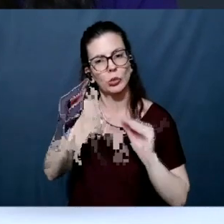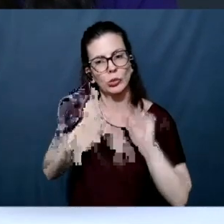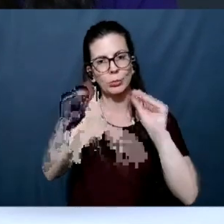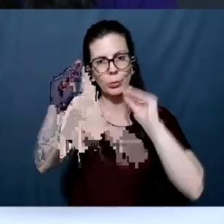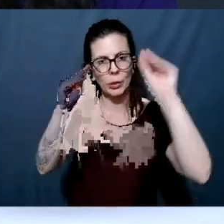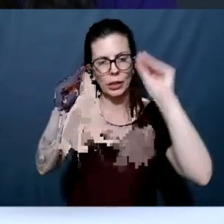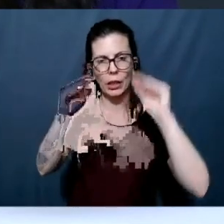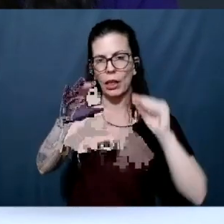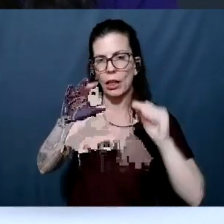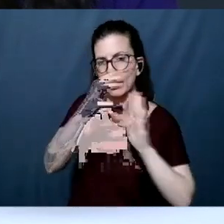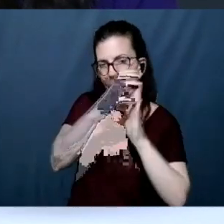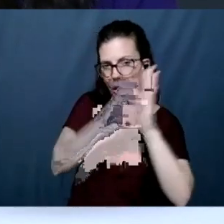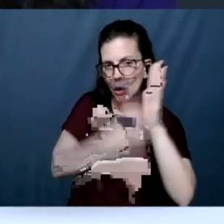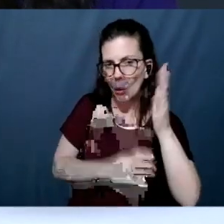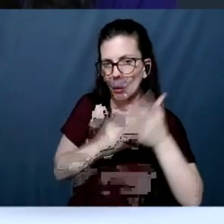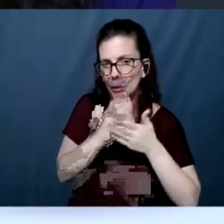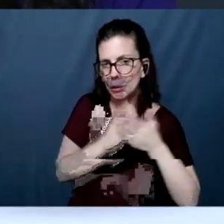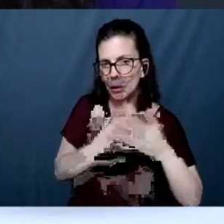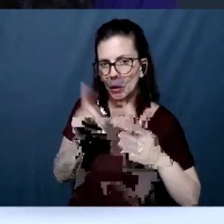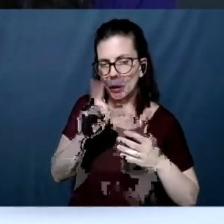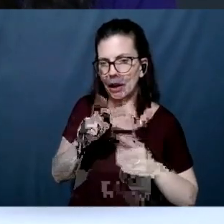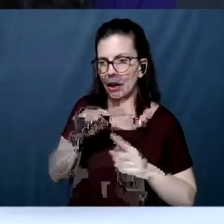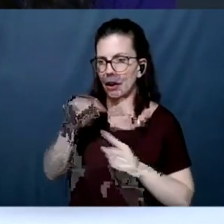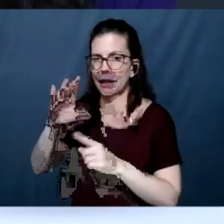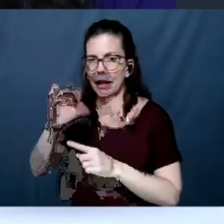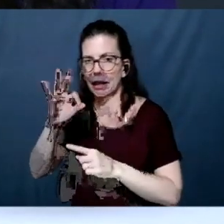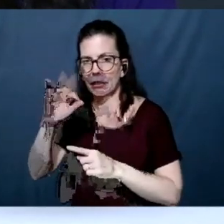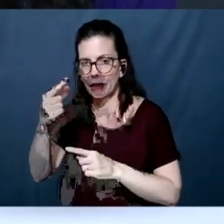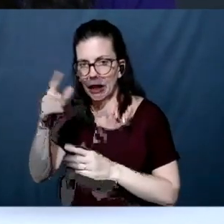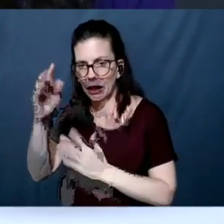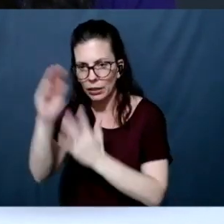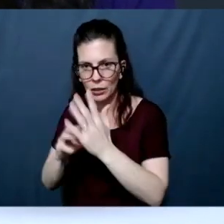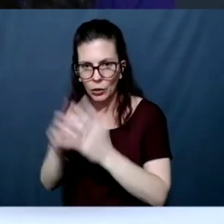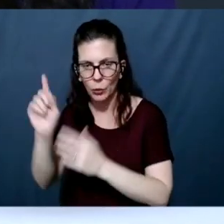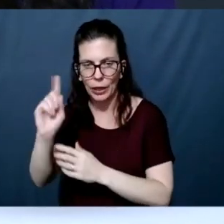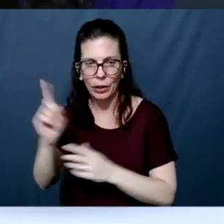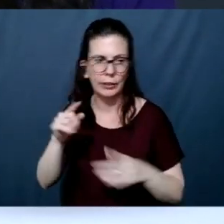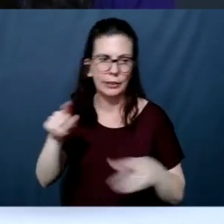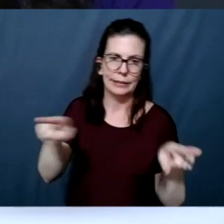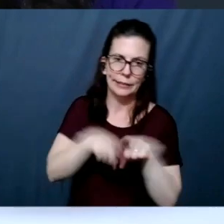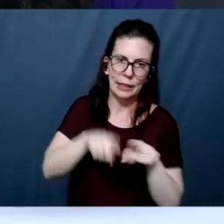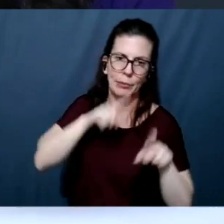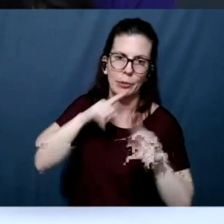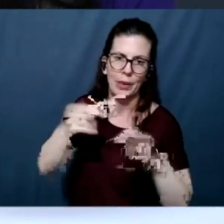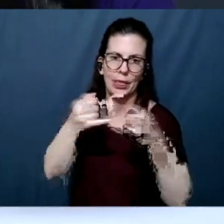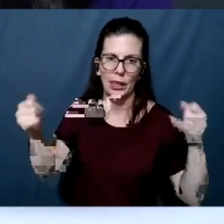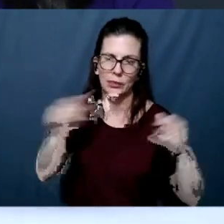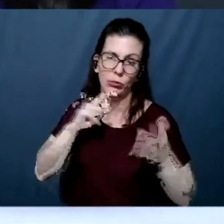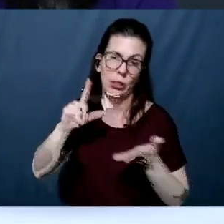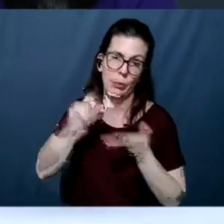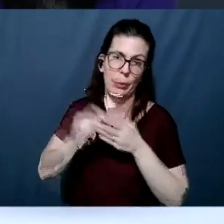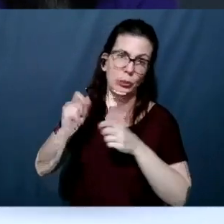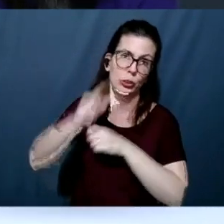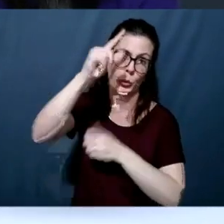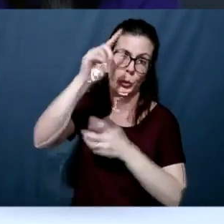the configuration where they need to and use that same command line to basically publish it up to the cloud and have that component available in a matter of minutes.